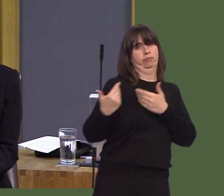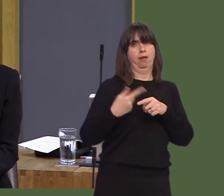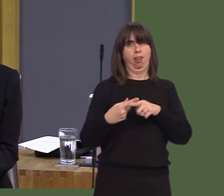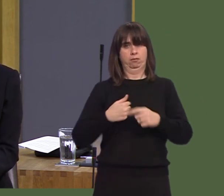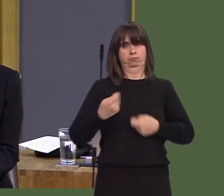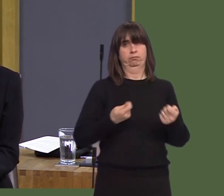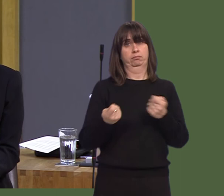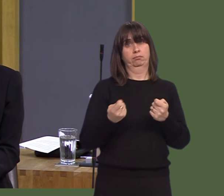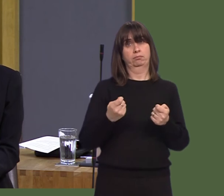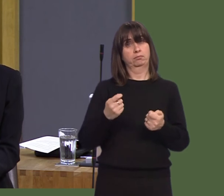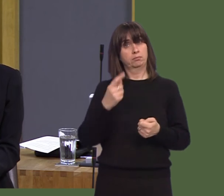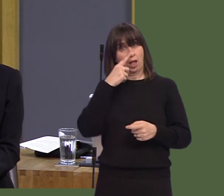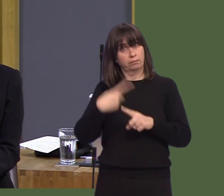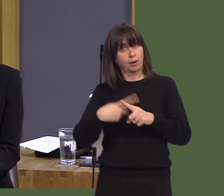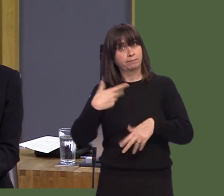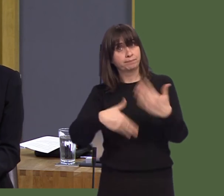town deserve to know what's going on.'